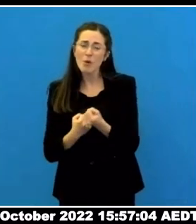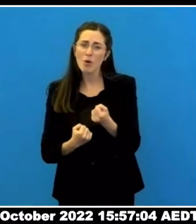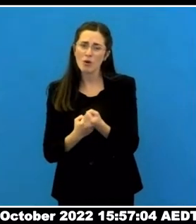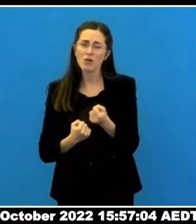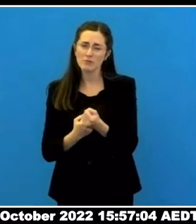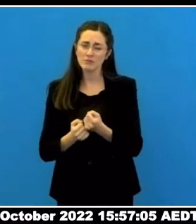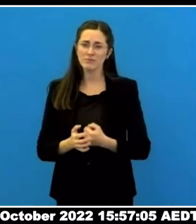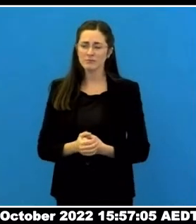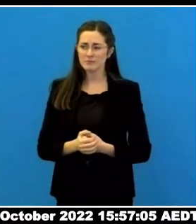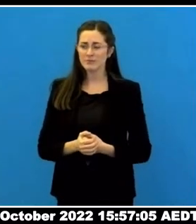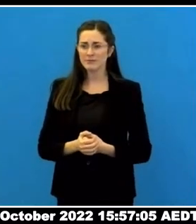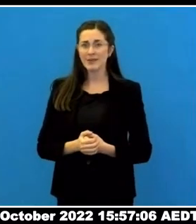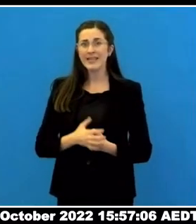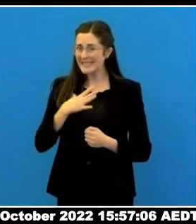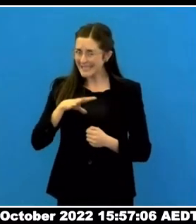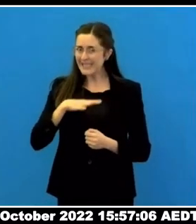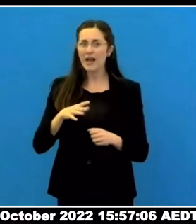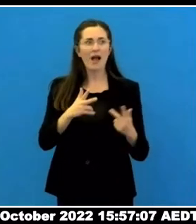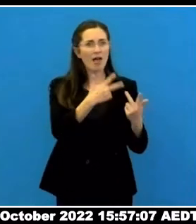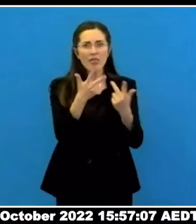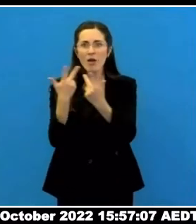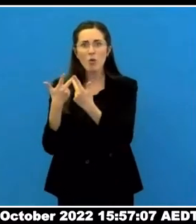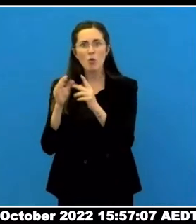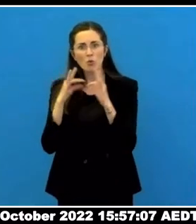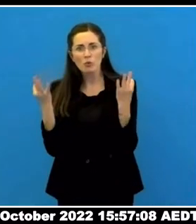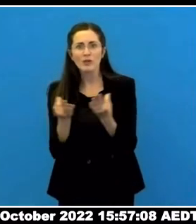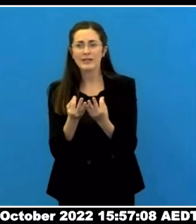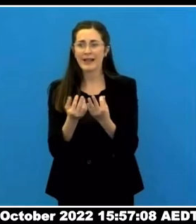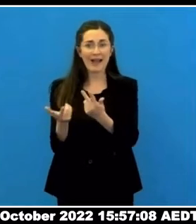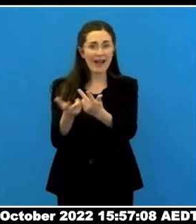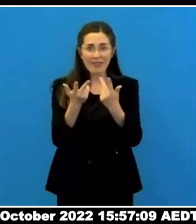from different organisations and different communities